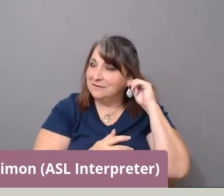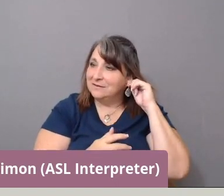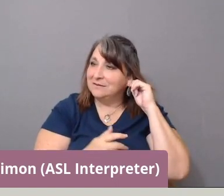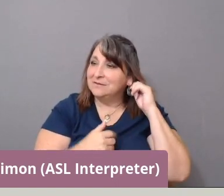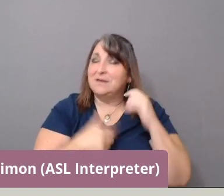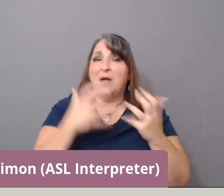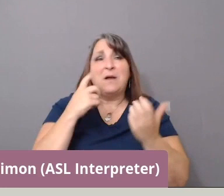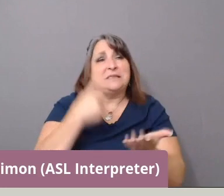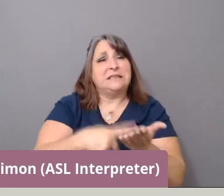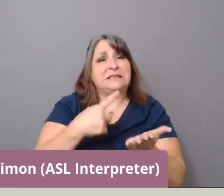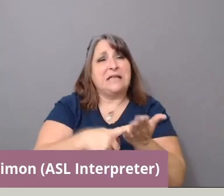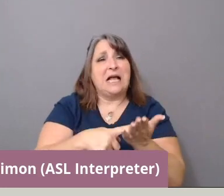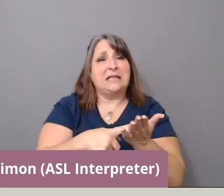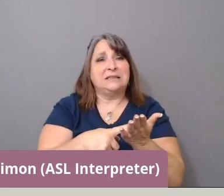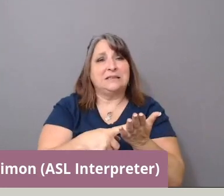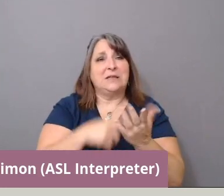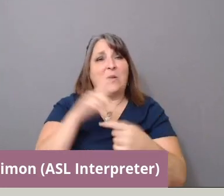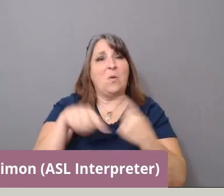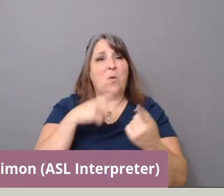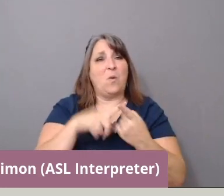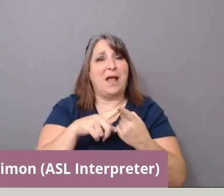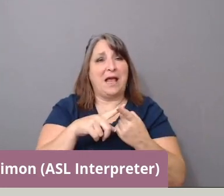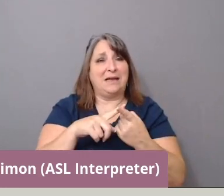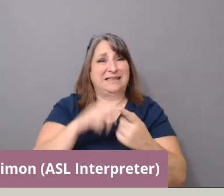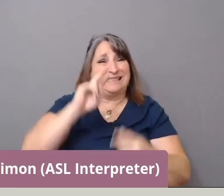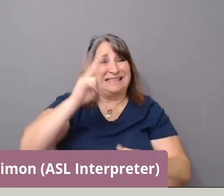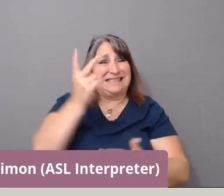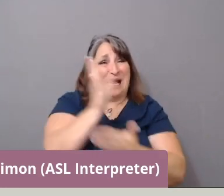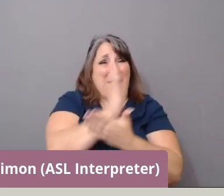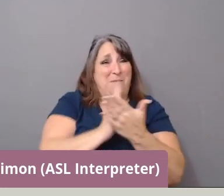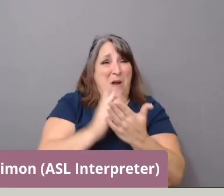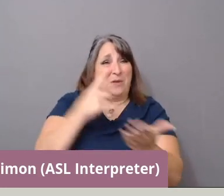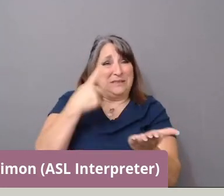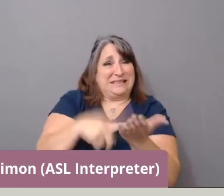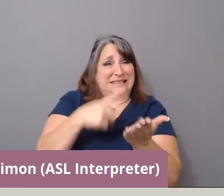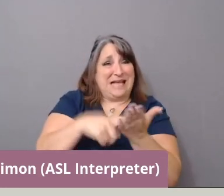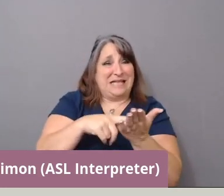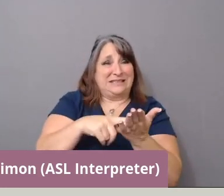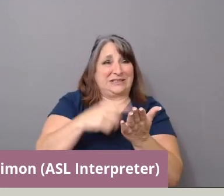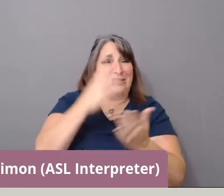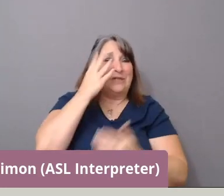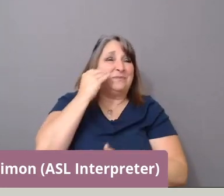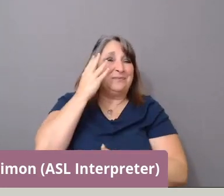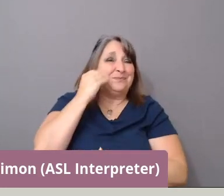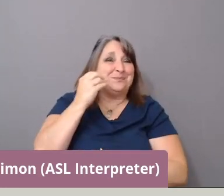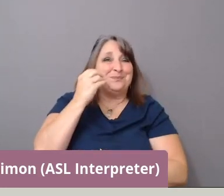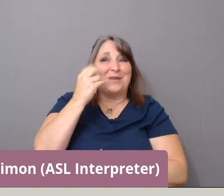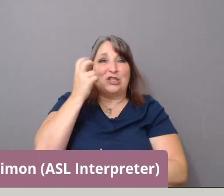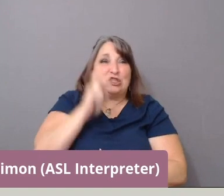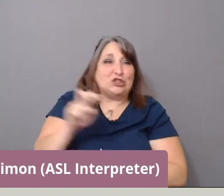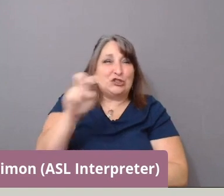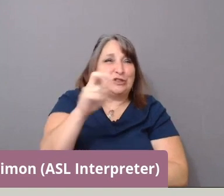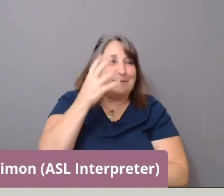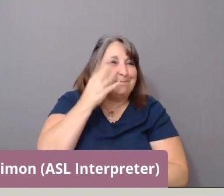when we talk a little bit in the second part about the journey that you committed to.